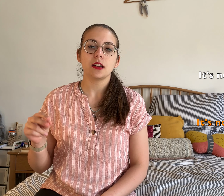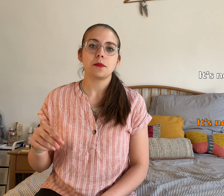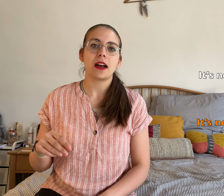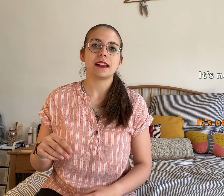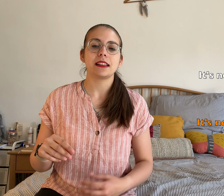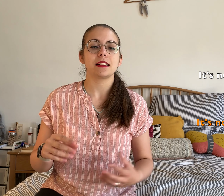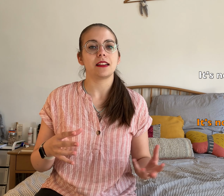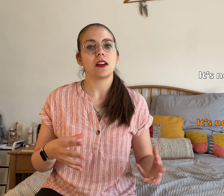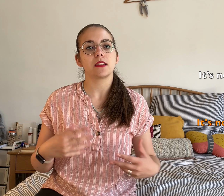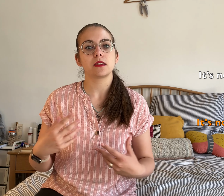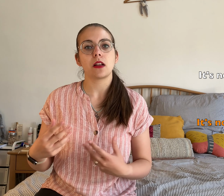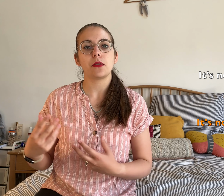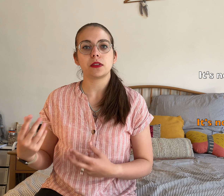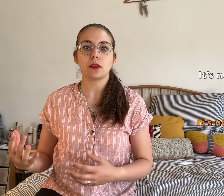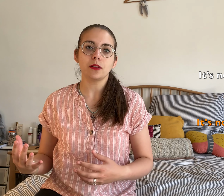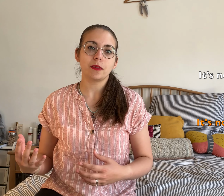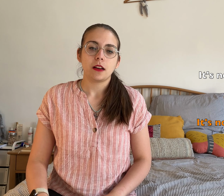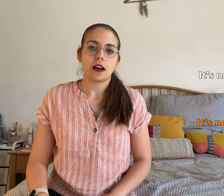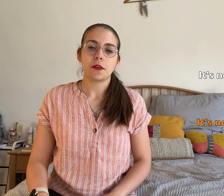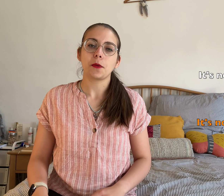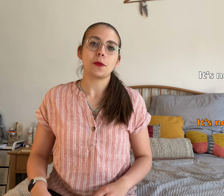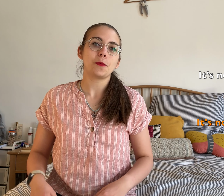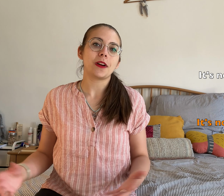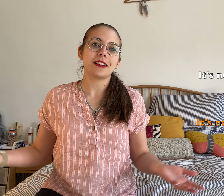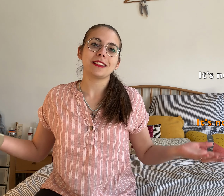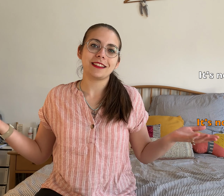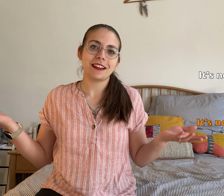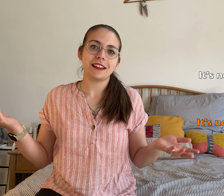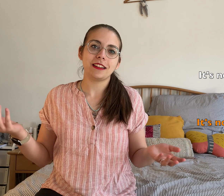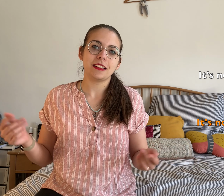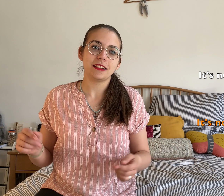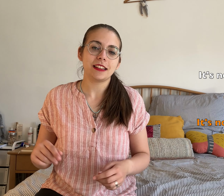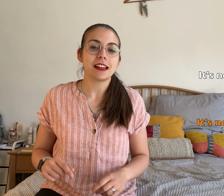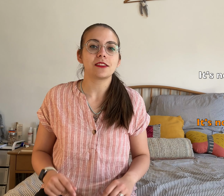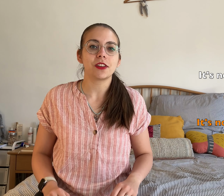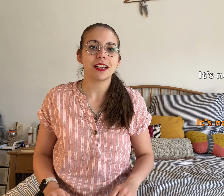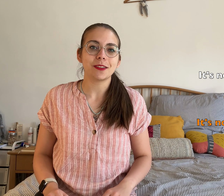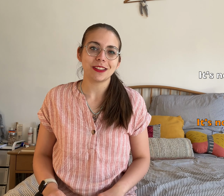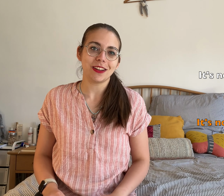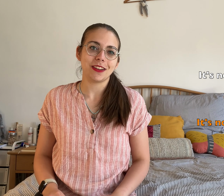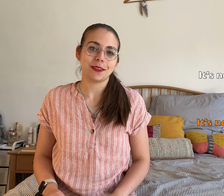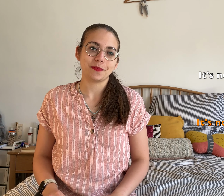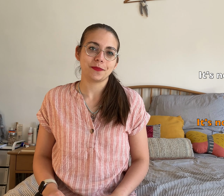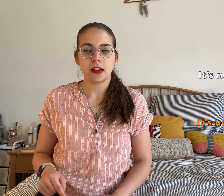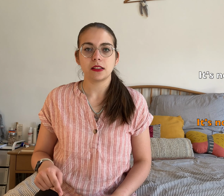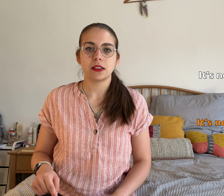but as it's a nice, slow song, I thought why not learn this extra little sign? So: